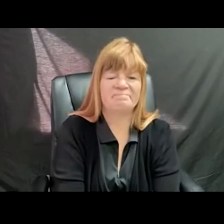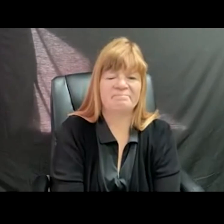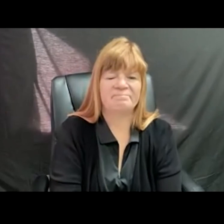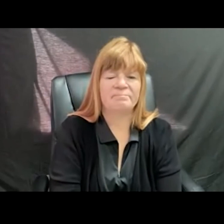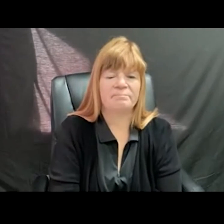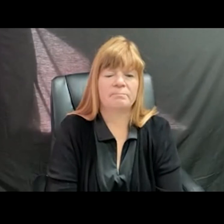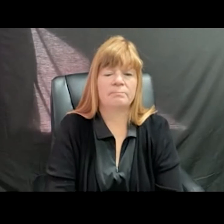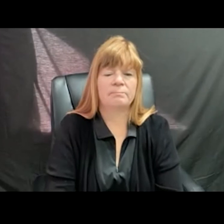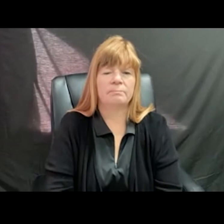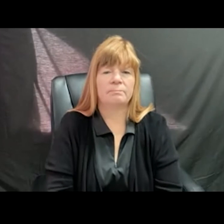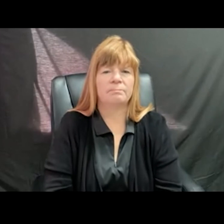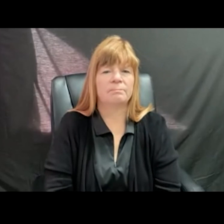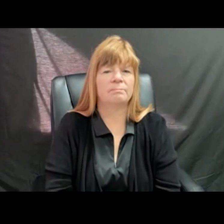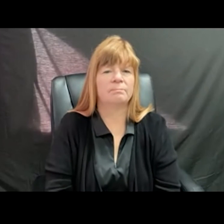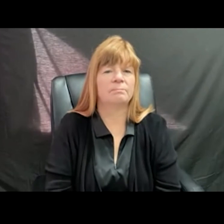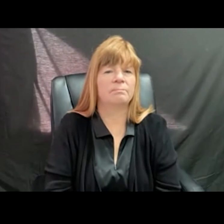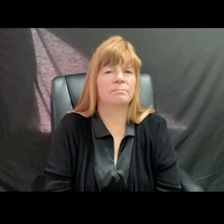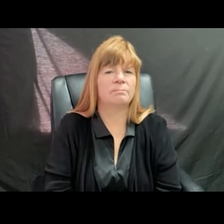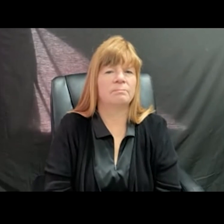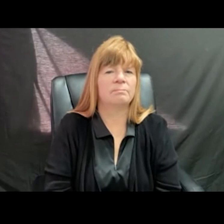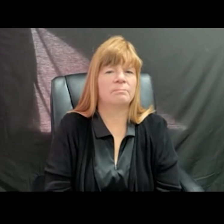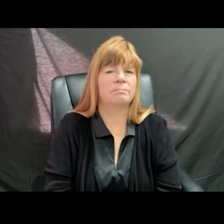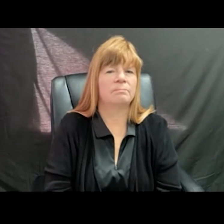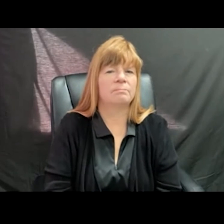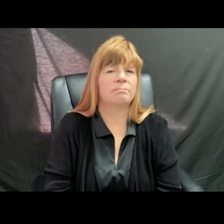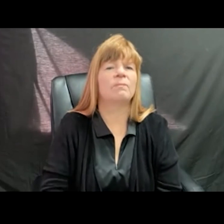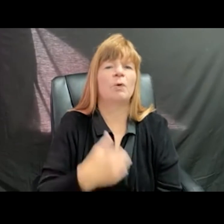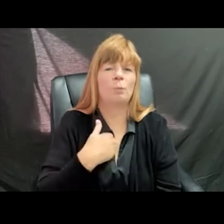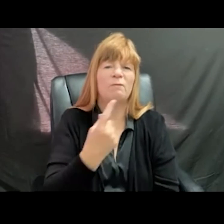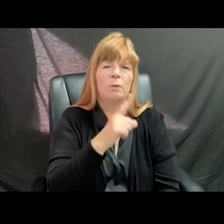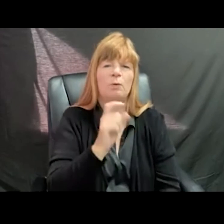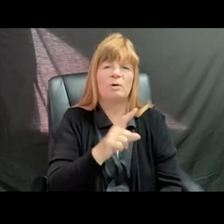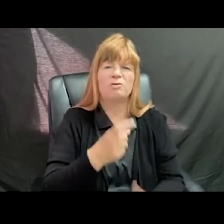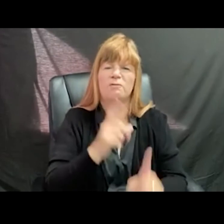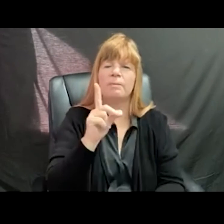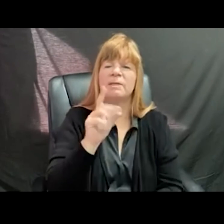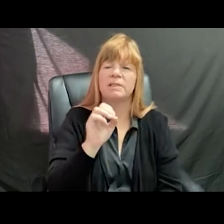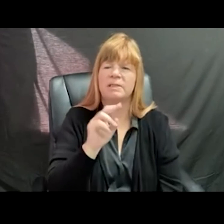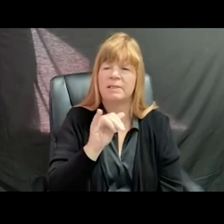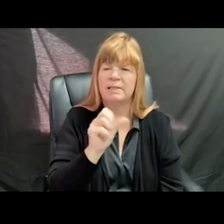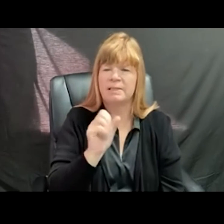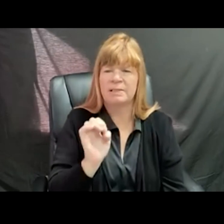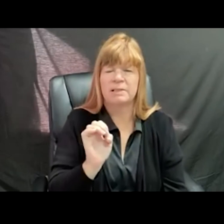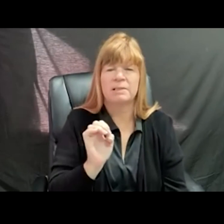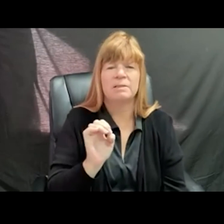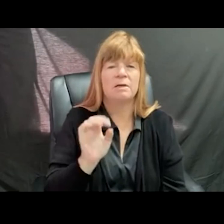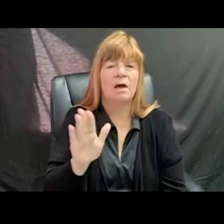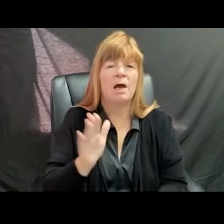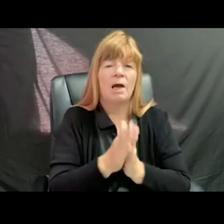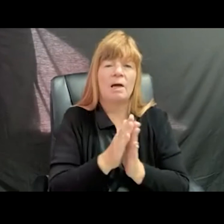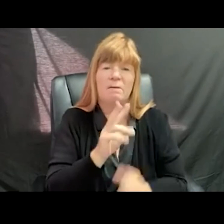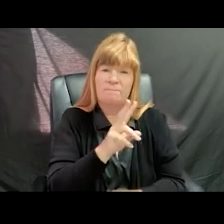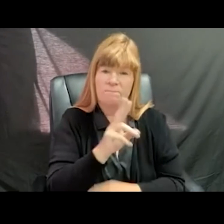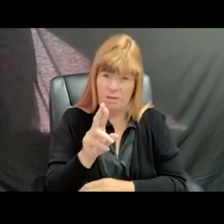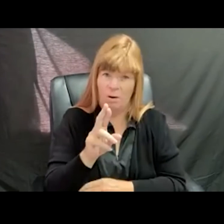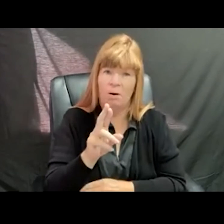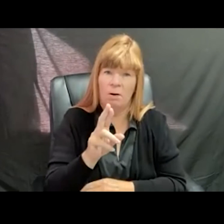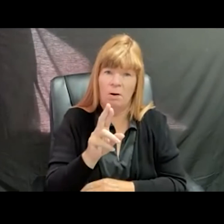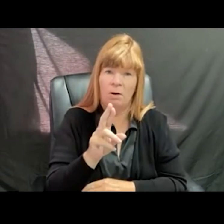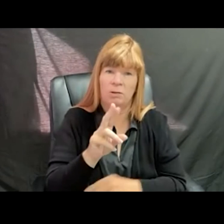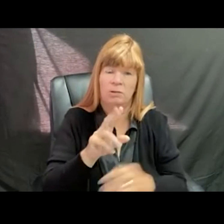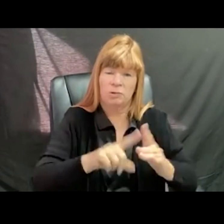Looks like we have a question from Denise asking does VR initiate setting up the job shadow or